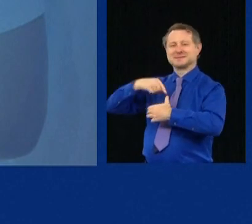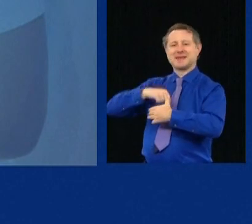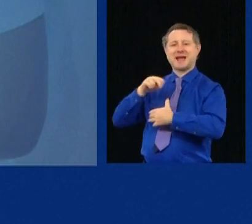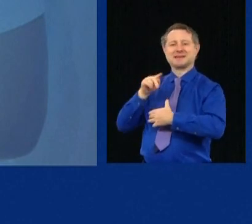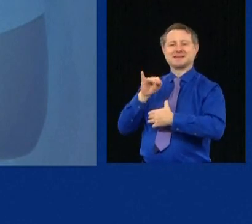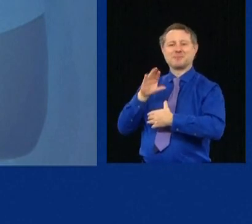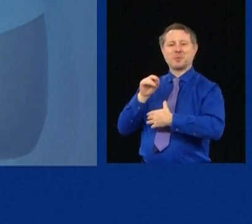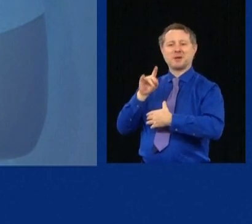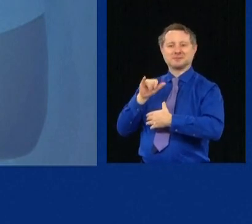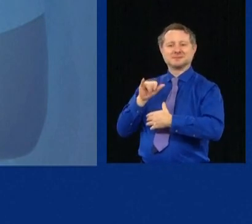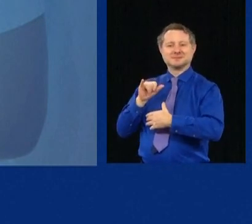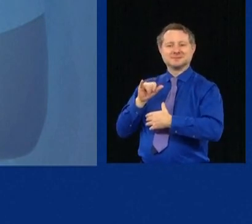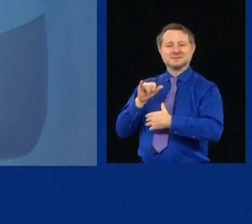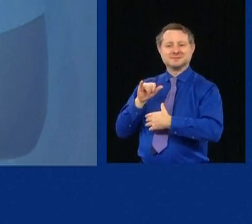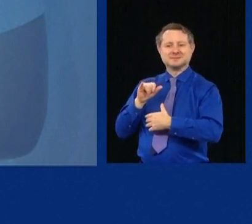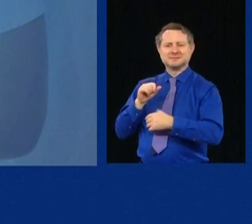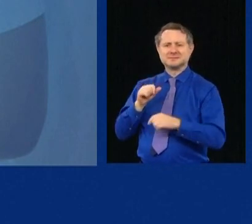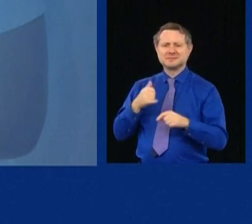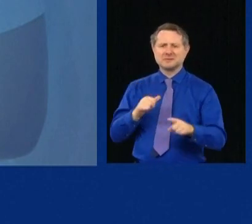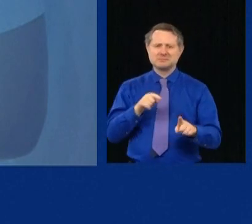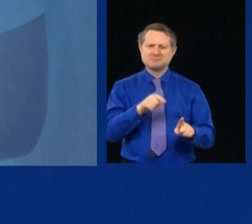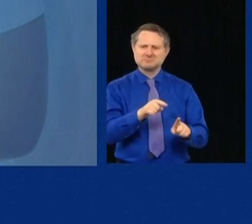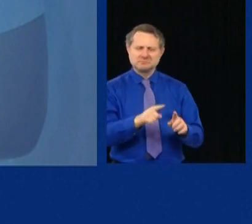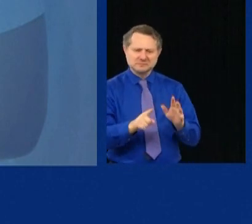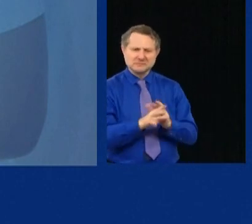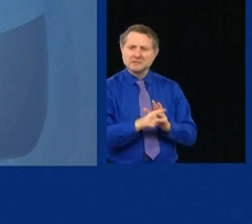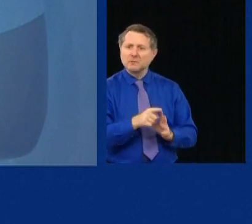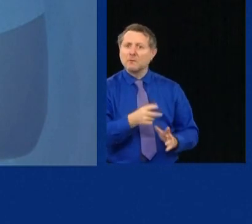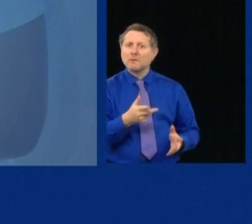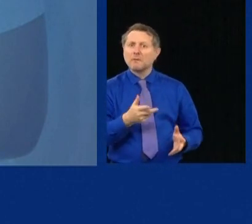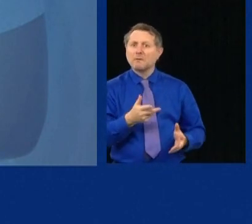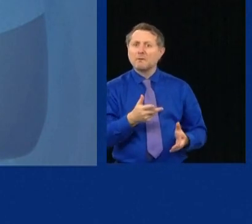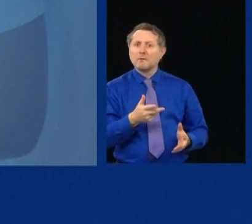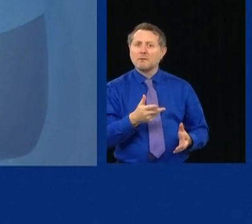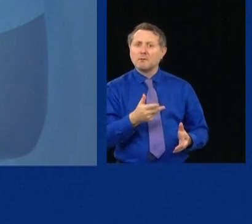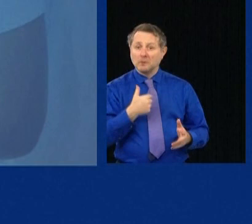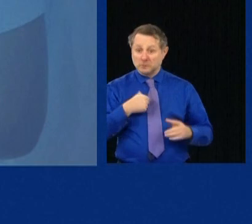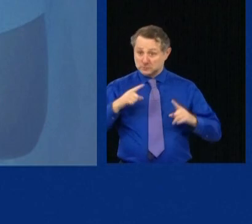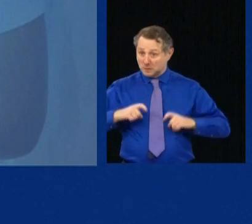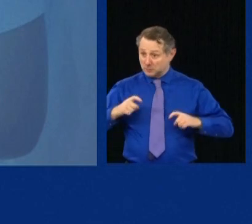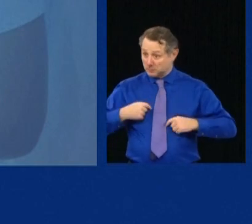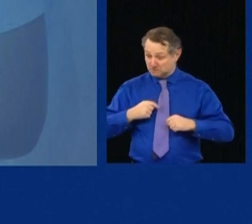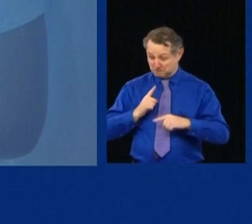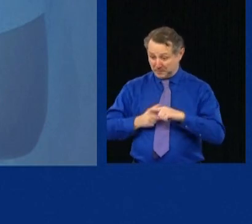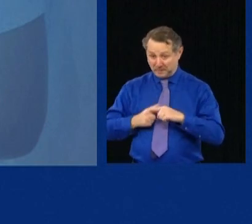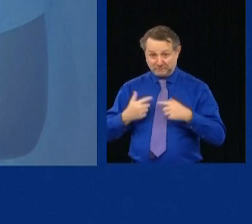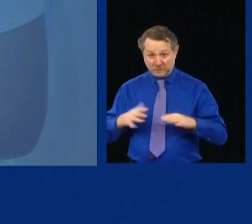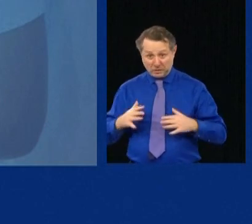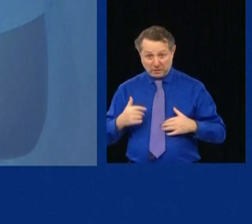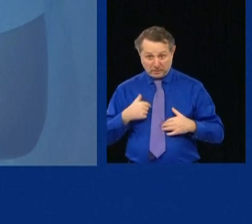HAVE THE ANTIBODIES FROM THE COVID VIRUS OR STILL TEST